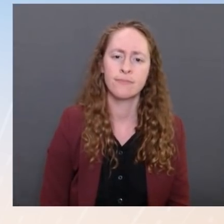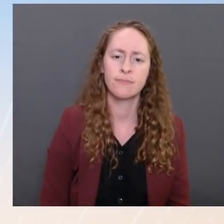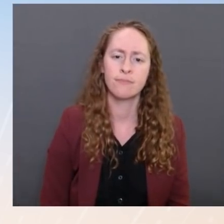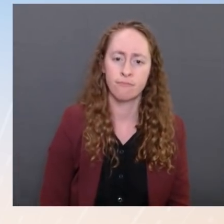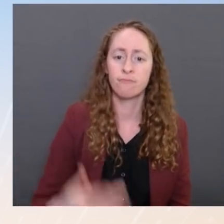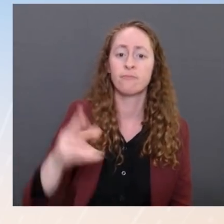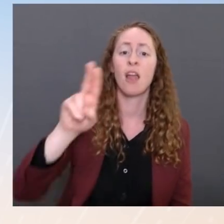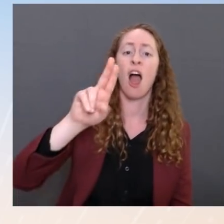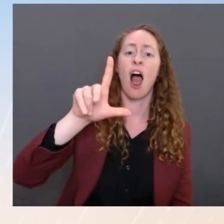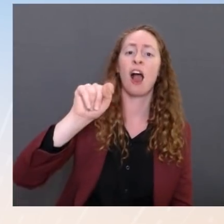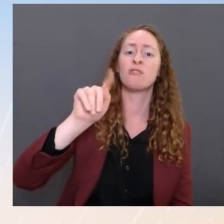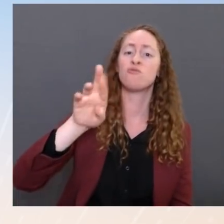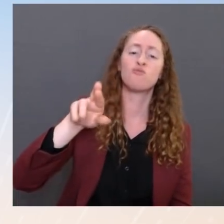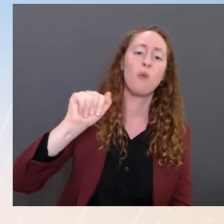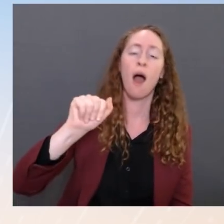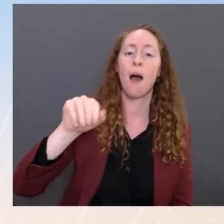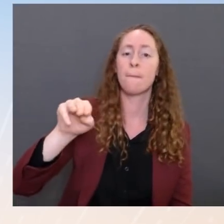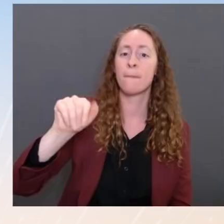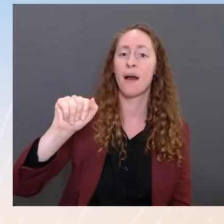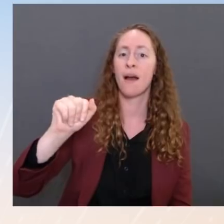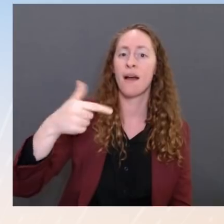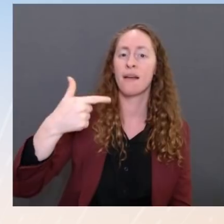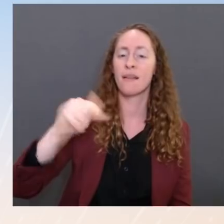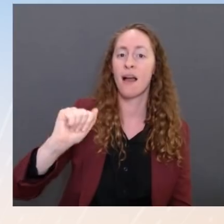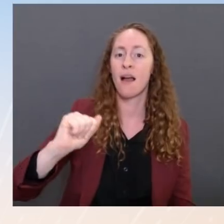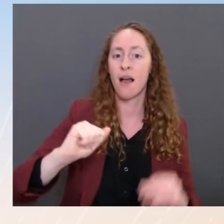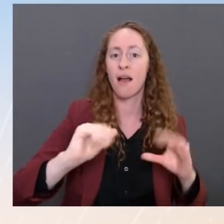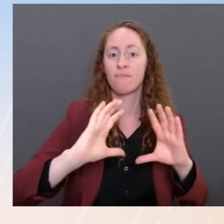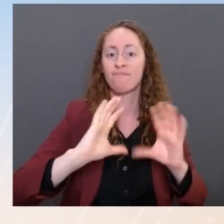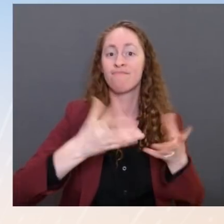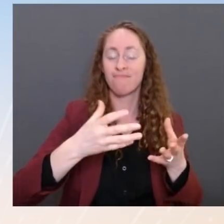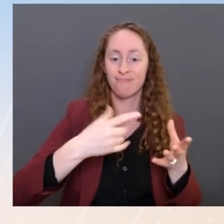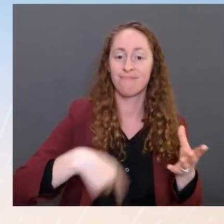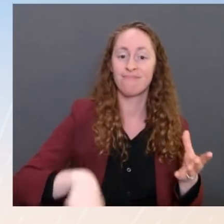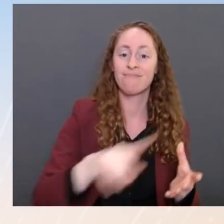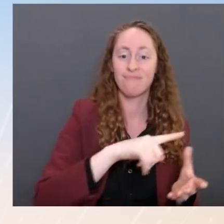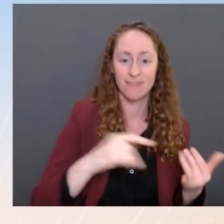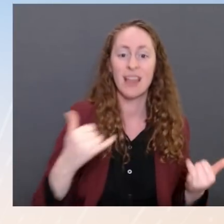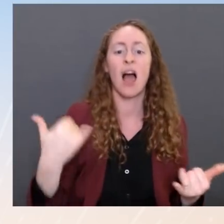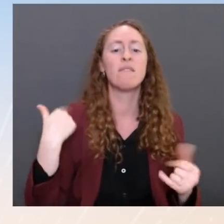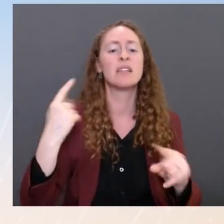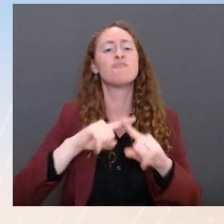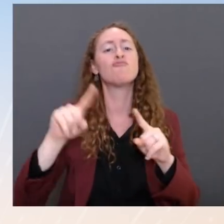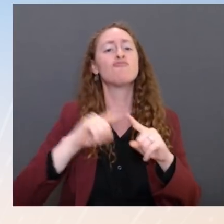saying, "I'm ultra-MAGA, and I'm proud of it." Former Trump super PAC blasted out a t-shirt